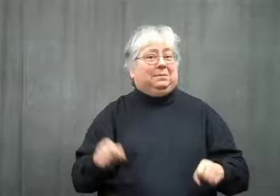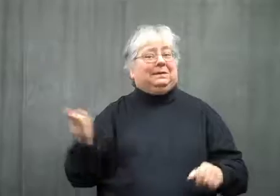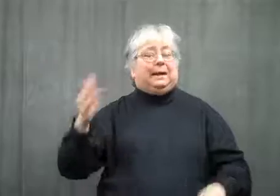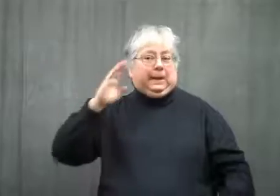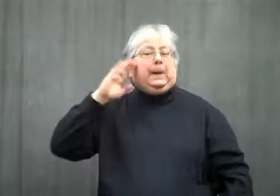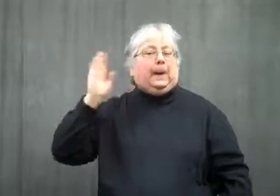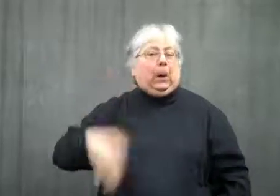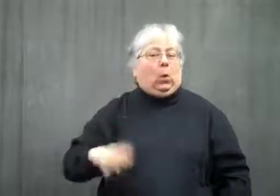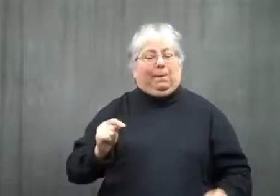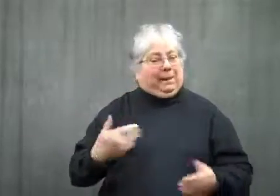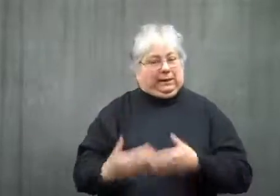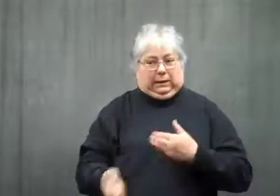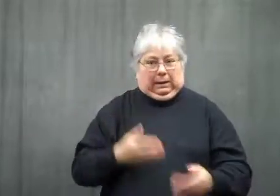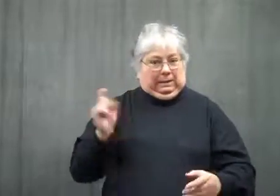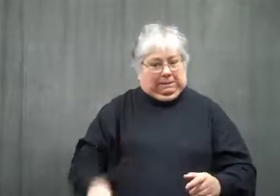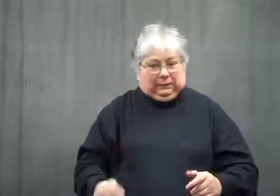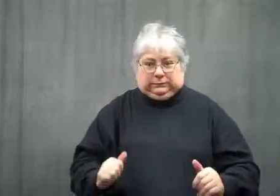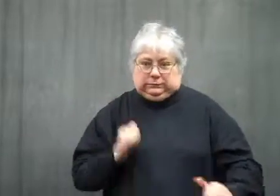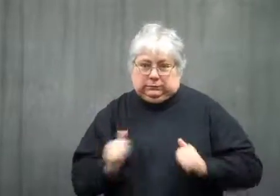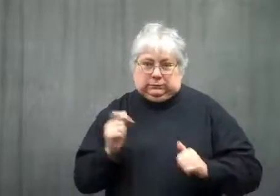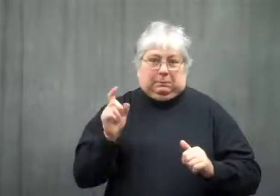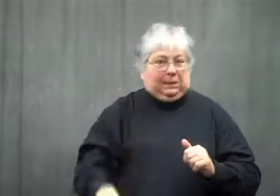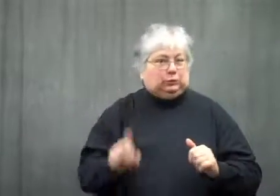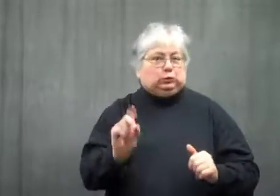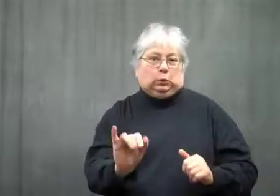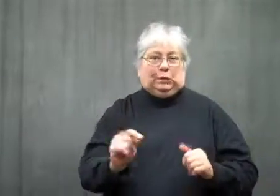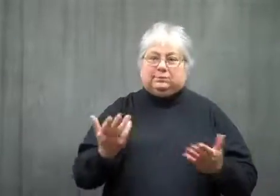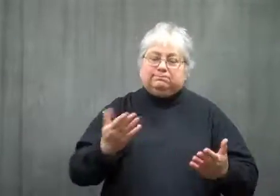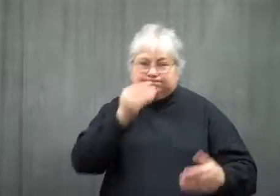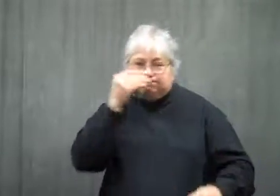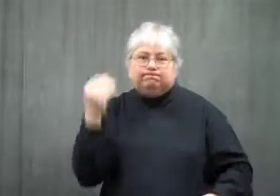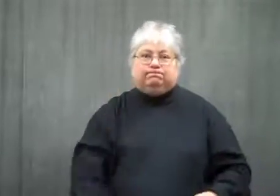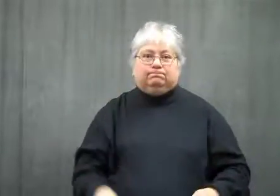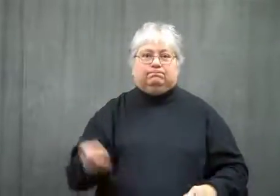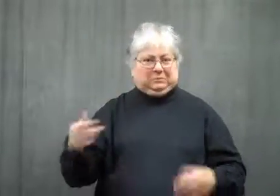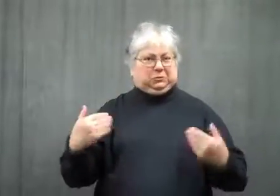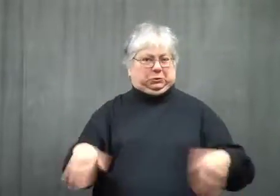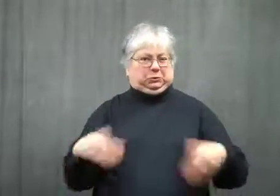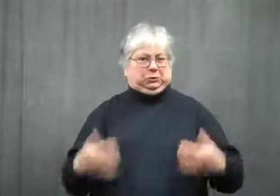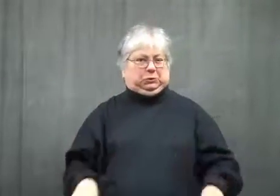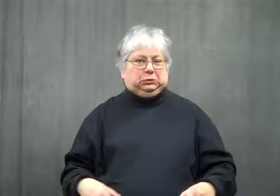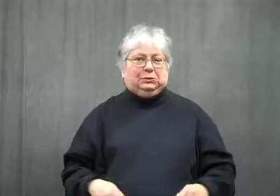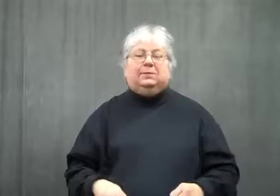They are aware of it, but they persevere anyway to get the job done.